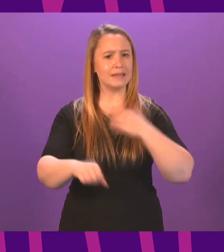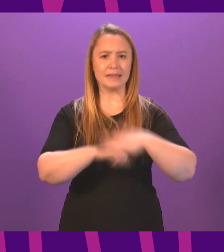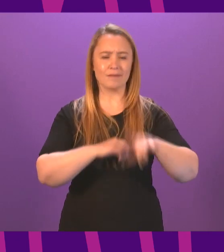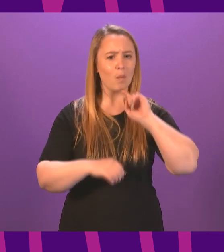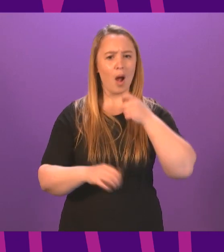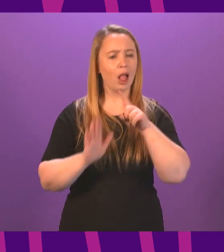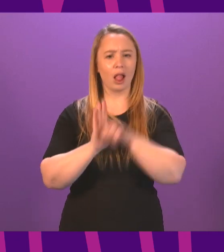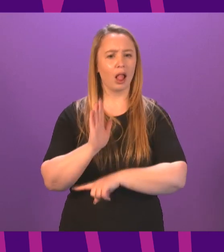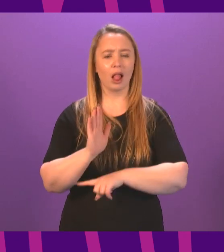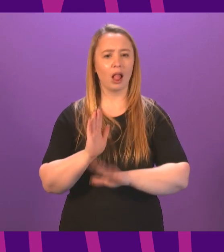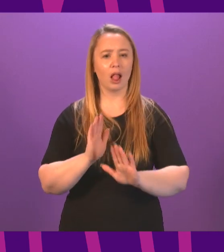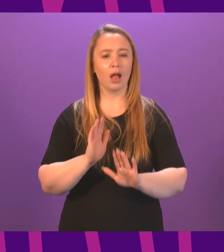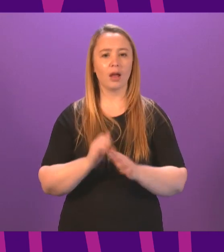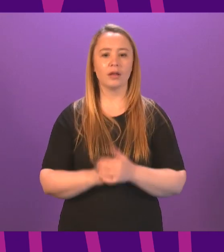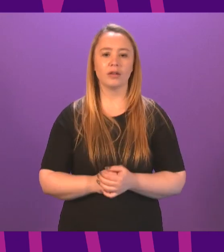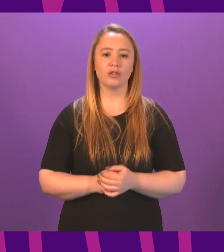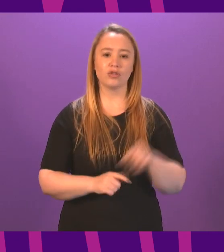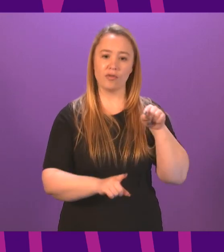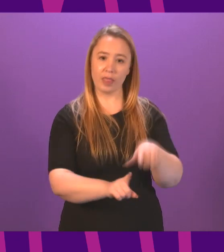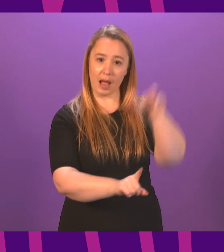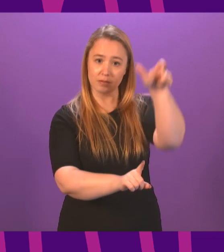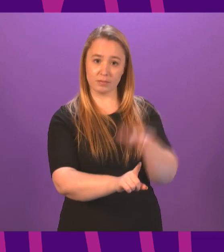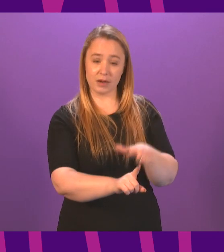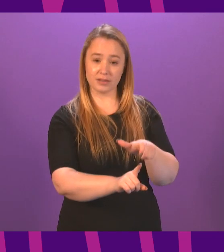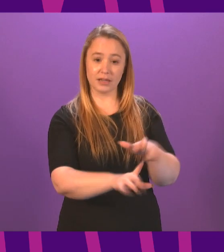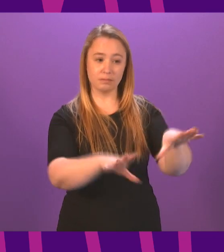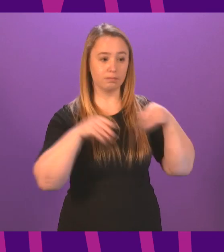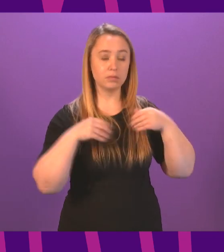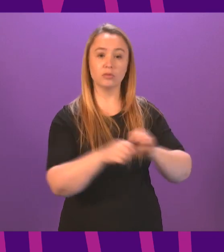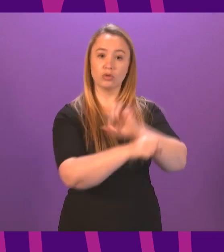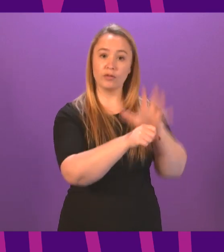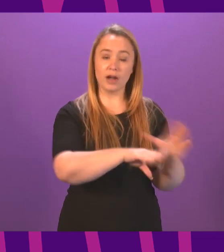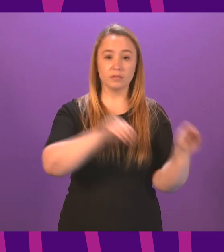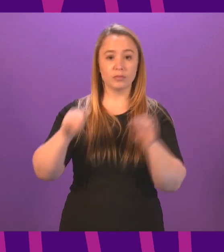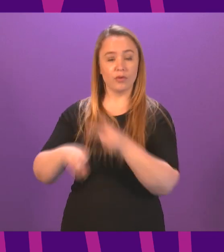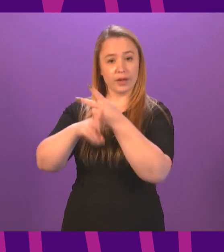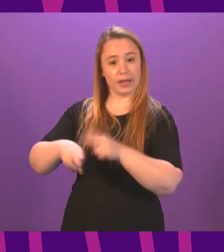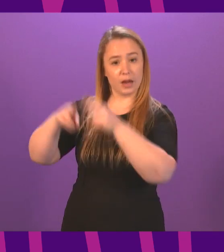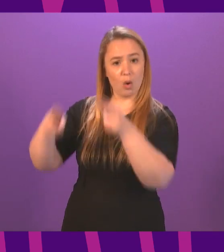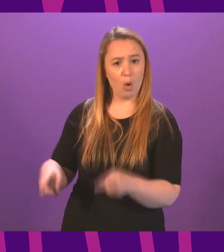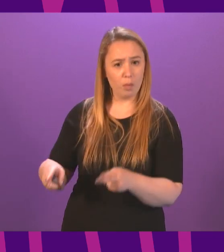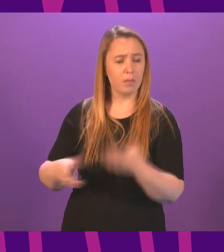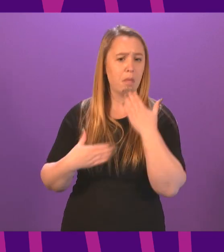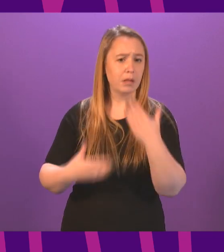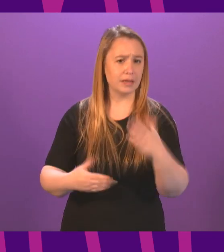individual case, because I do not know its circumstances. If Neil Findlay makes those available to me and to the Cabinet Secretary for Health and Sport after First Minister’s